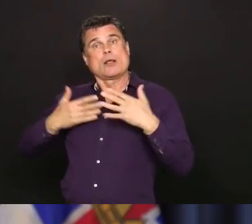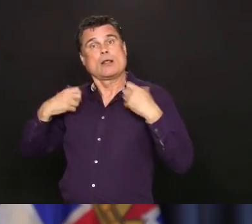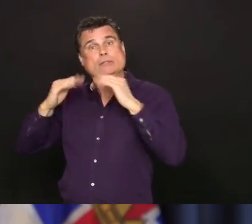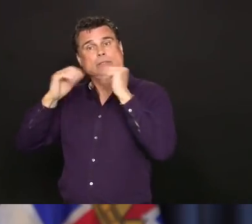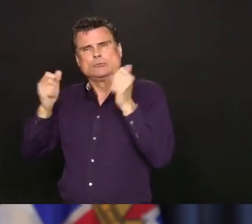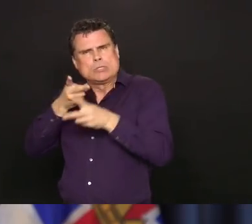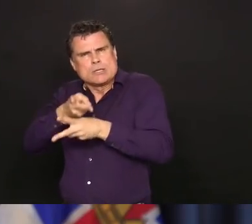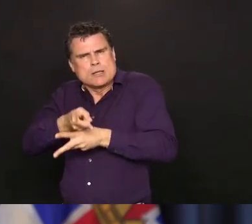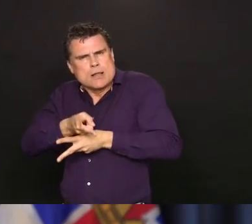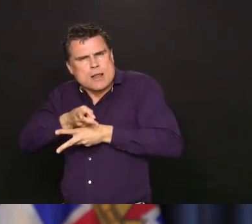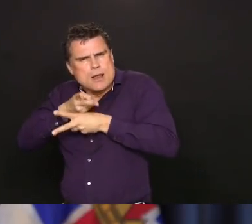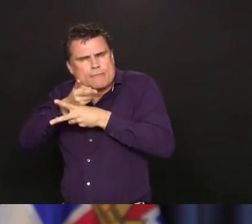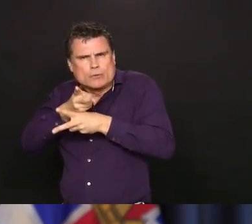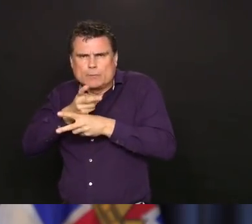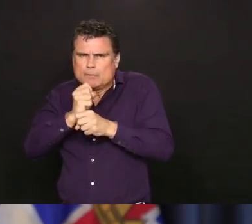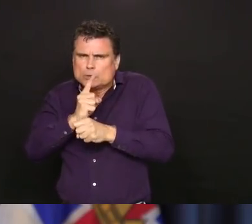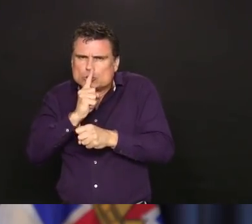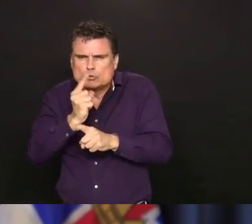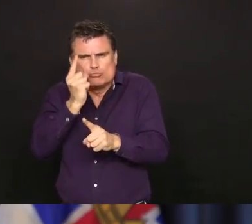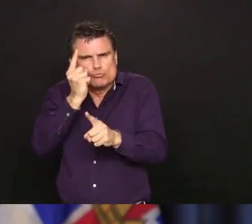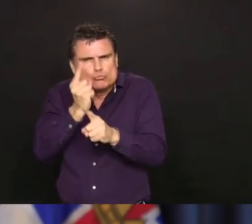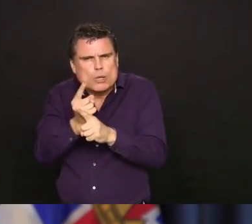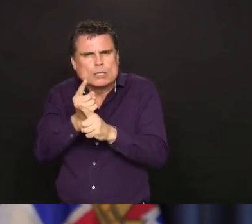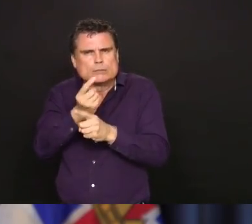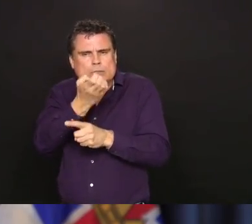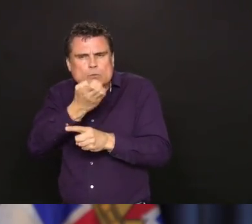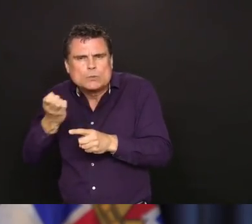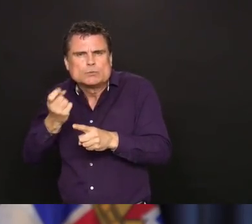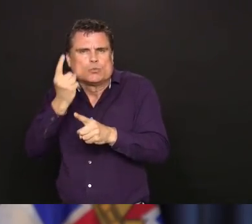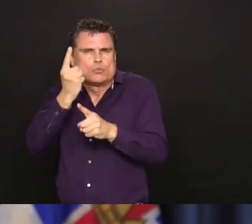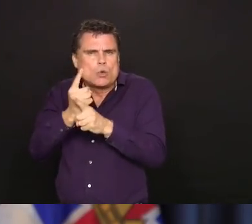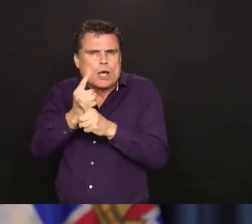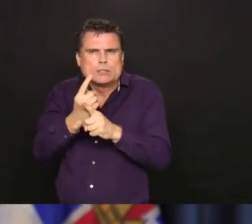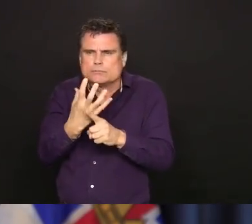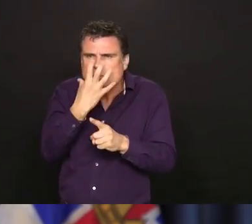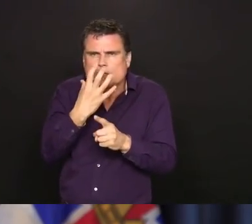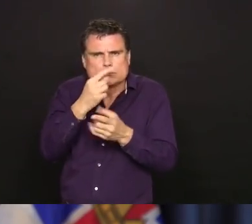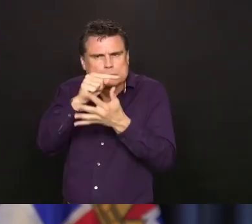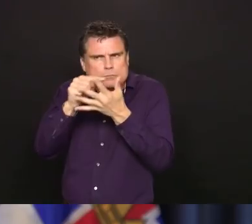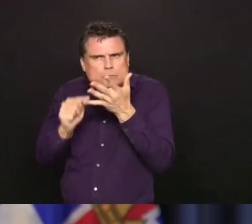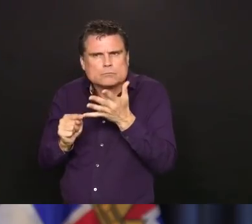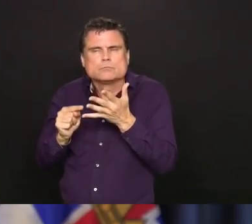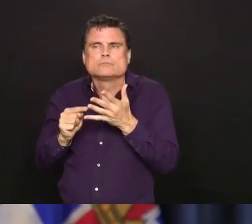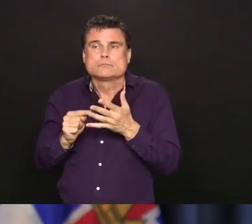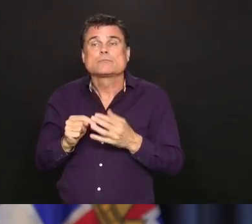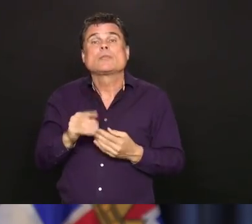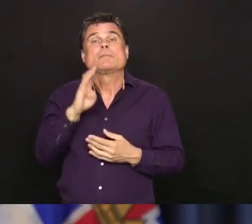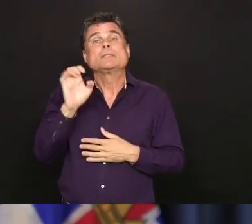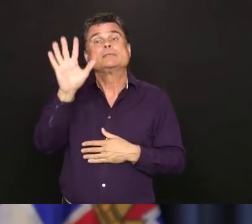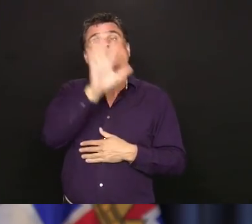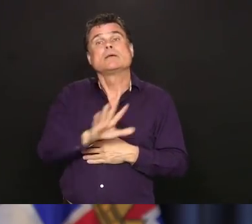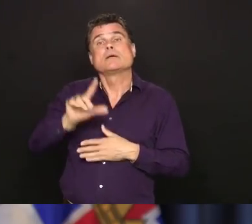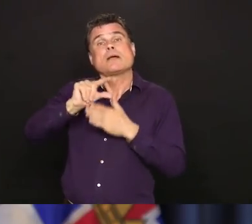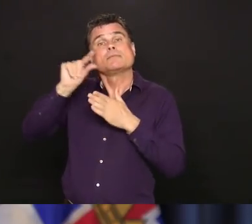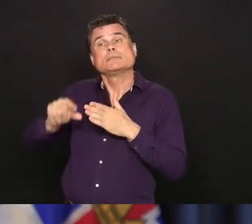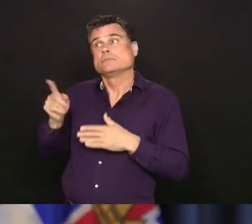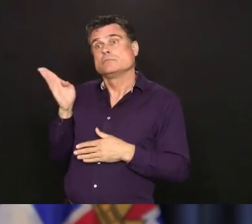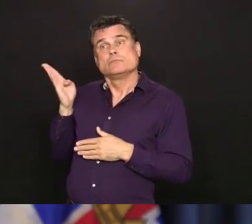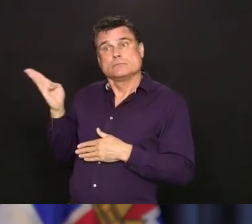efforts as well as from the federal government. With respect to N95 or KN95 respirators, we have -- all